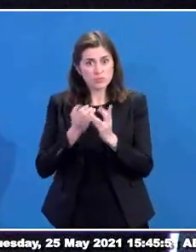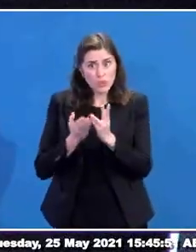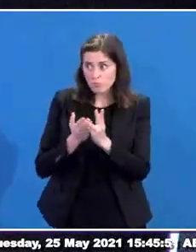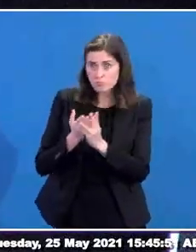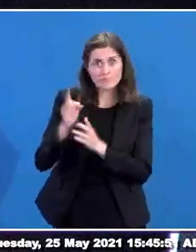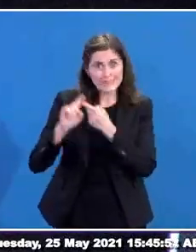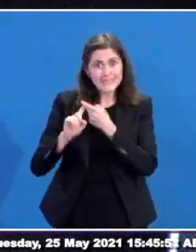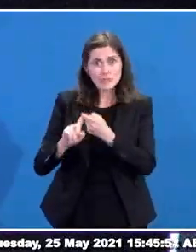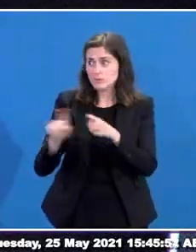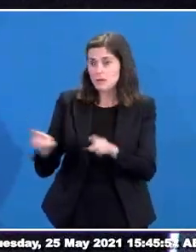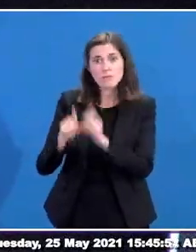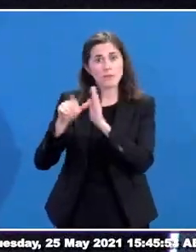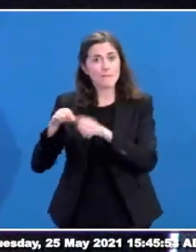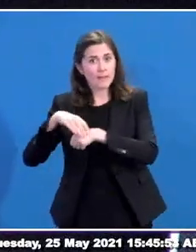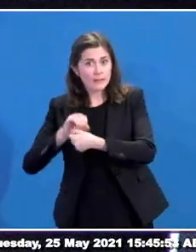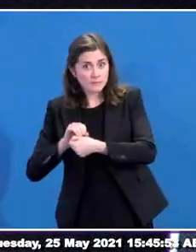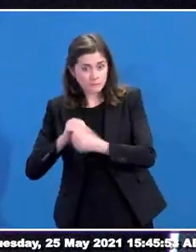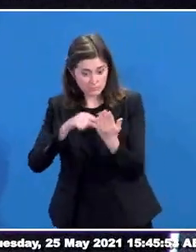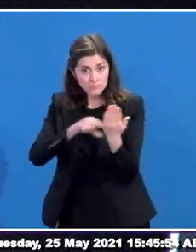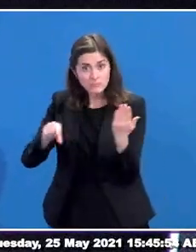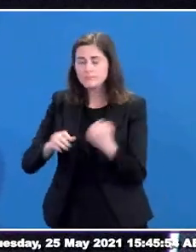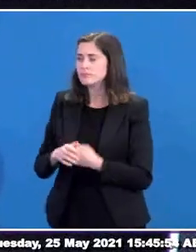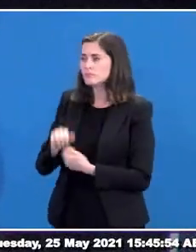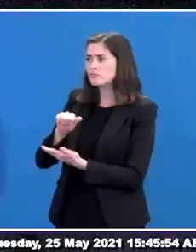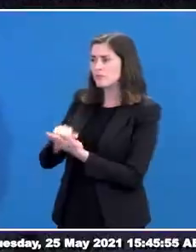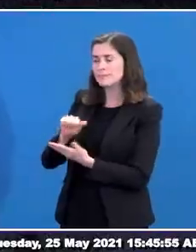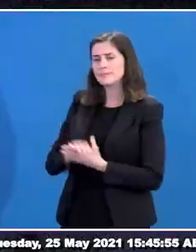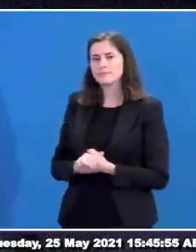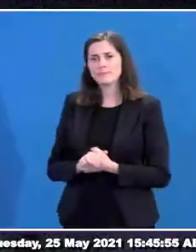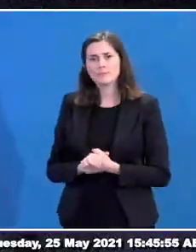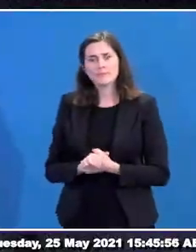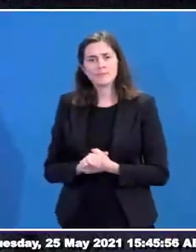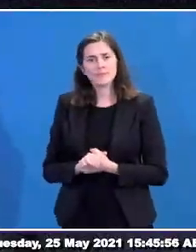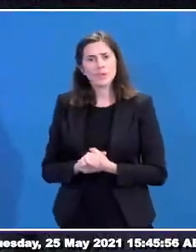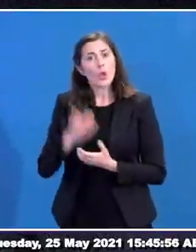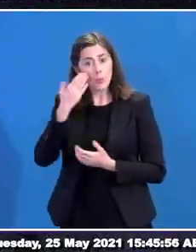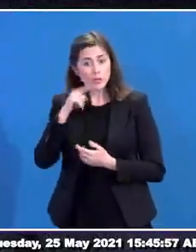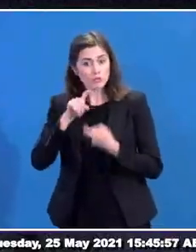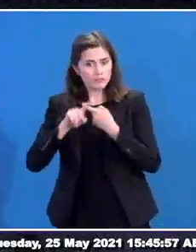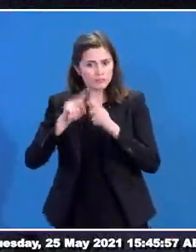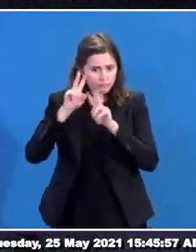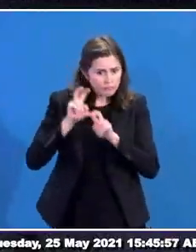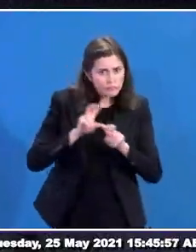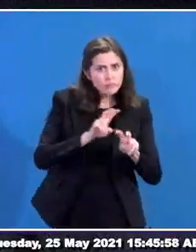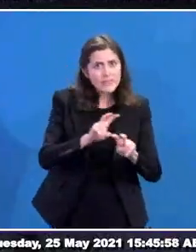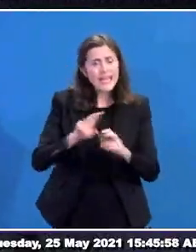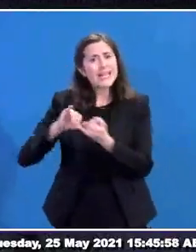Can I ask you this question, did Sunnyfield during the course of your investigations prevent access to any documents?